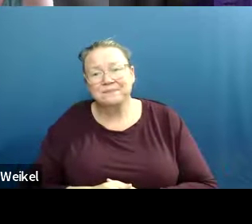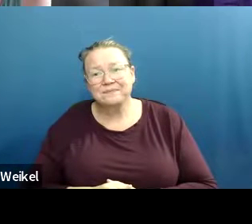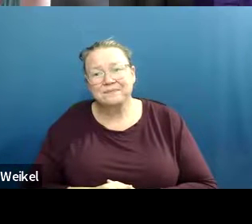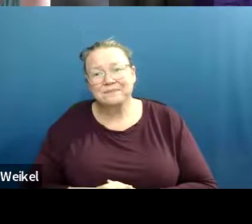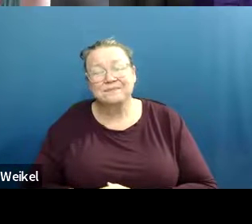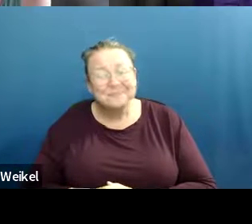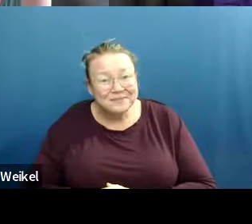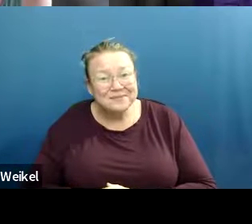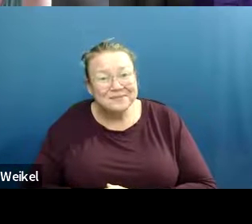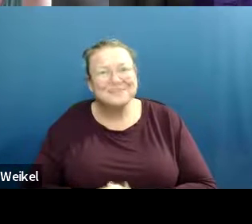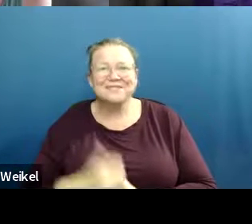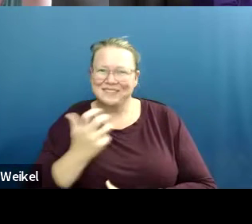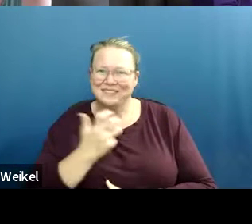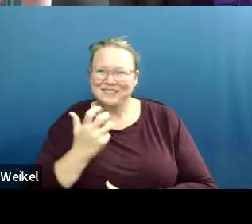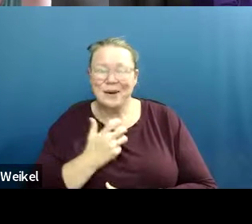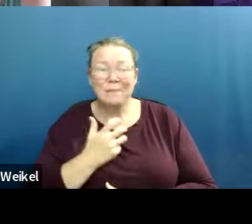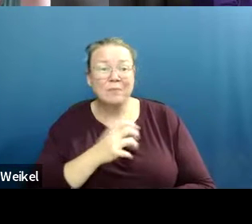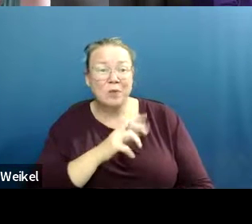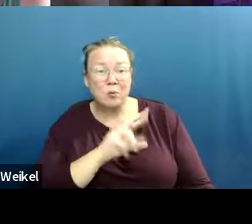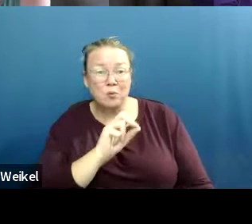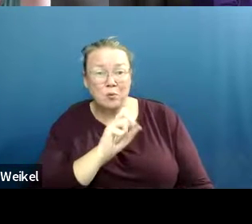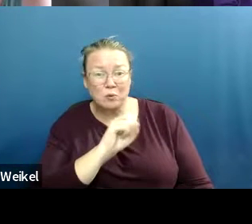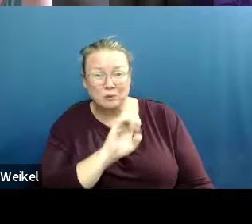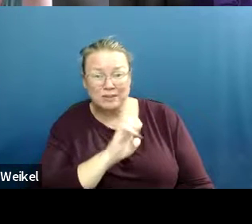Harm (He/Him): Awesome Rosie, I think you wanna go next.